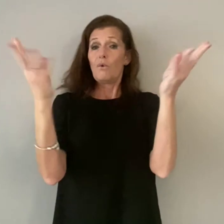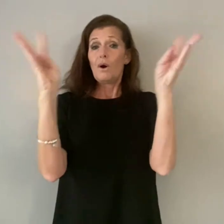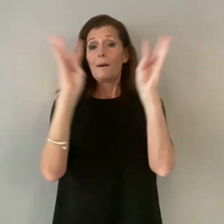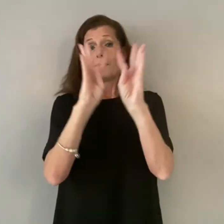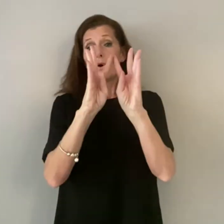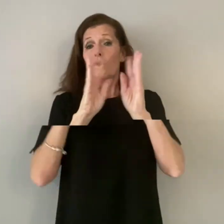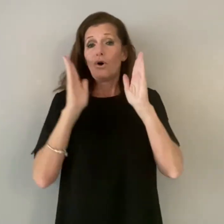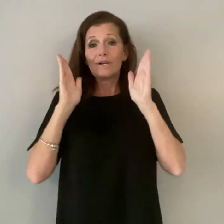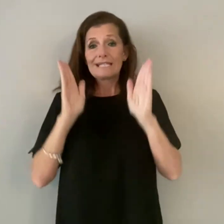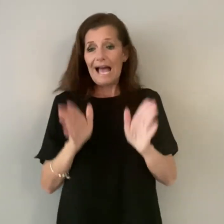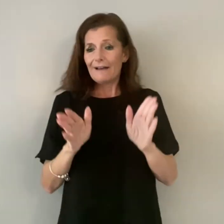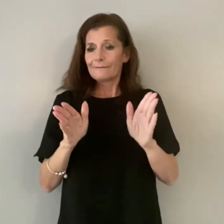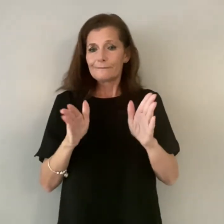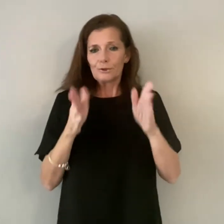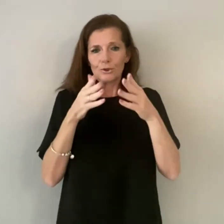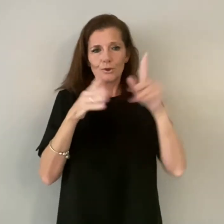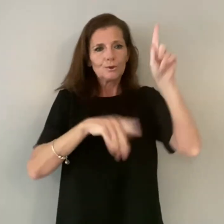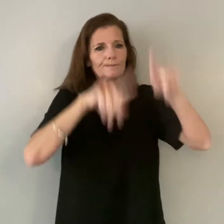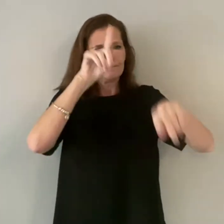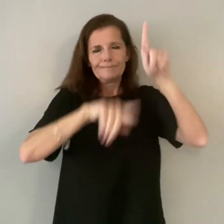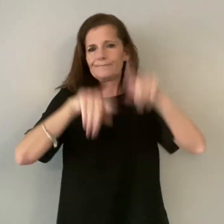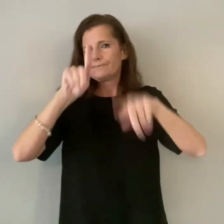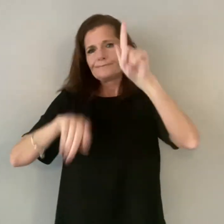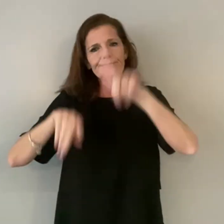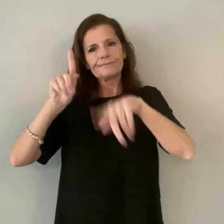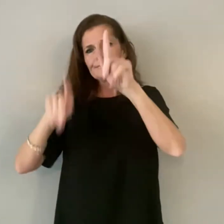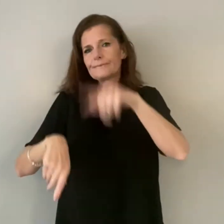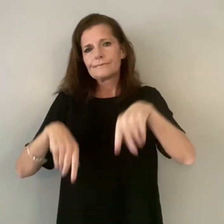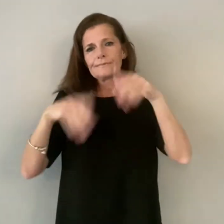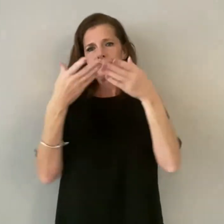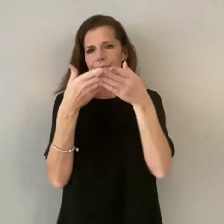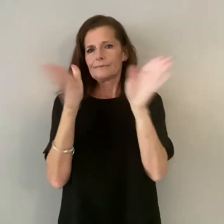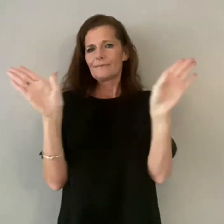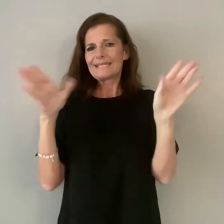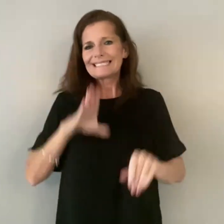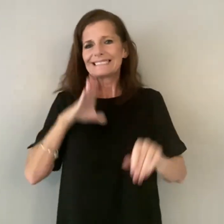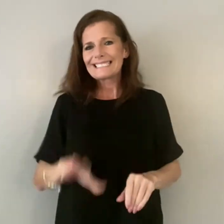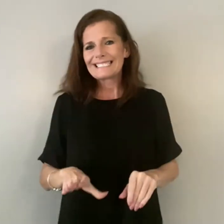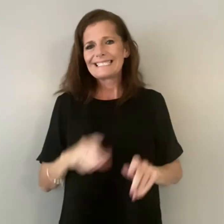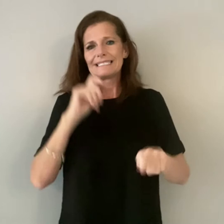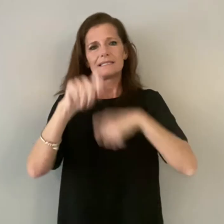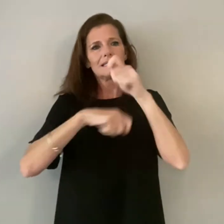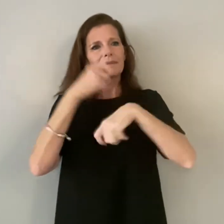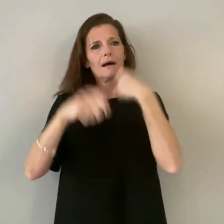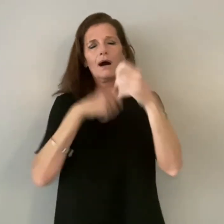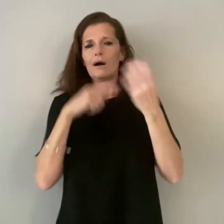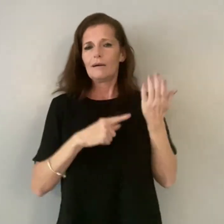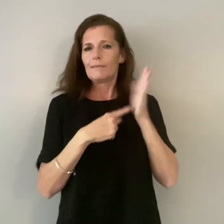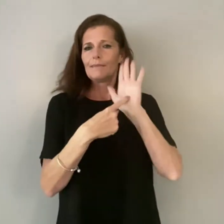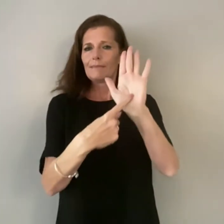have to expand the diversity of their makeup of their trustees and to be more representative